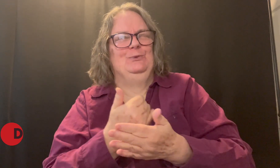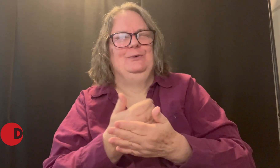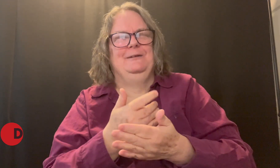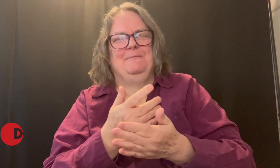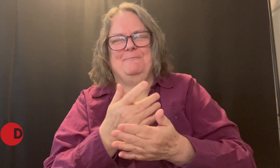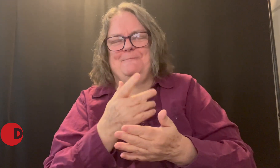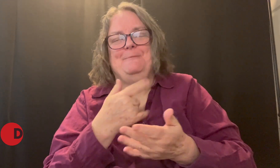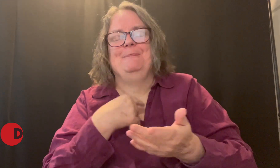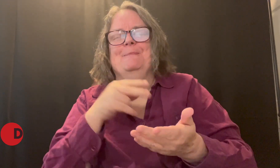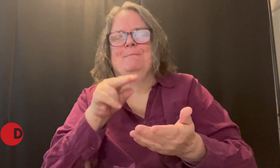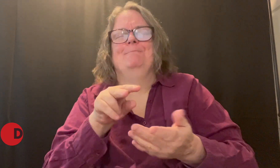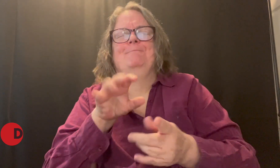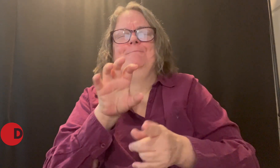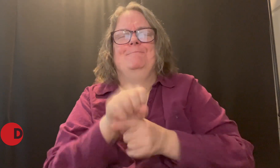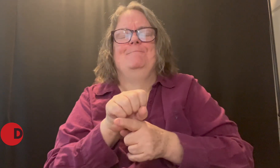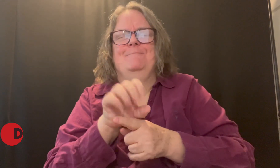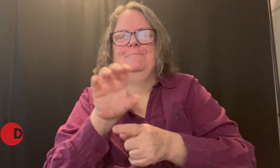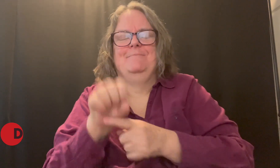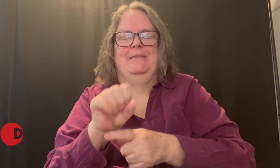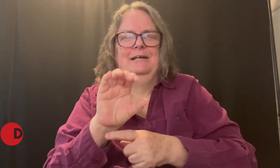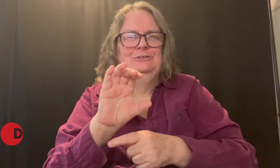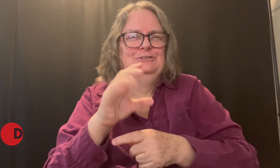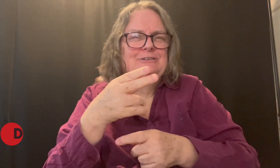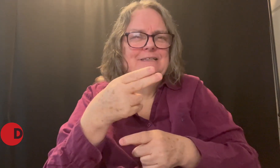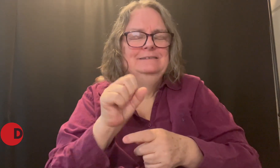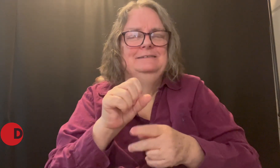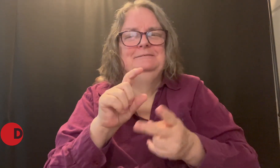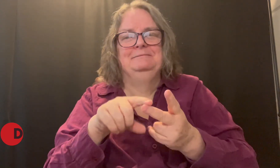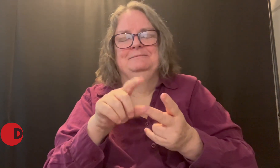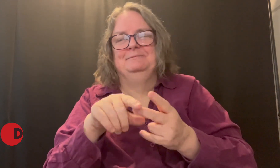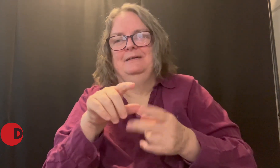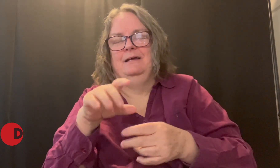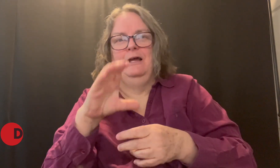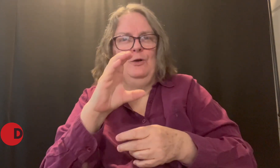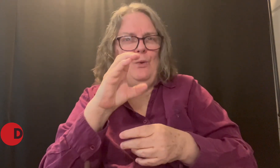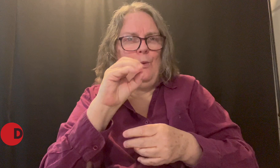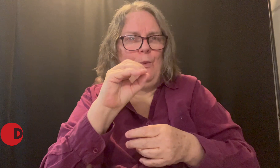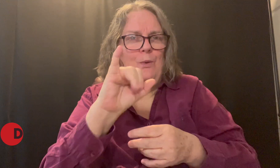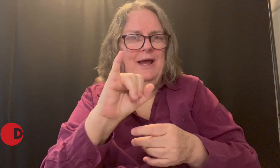on my past blood donations. I saw references in the document to CHS and COI.